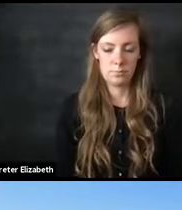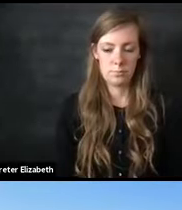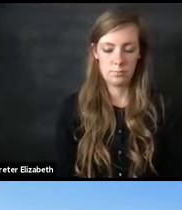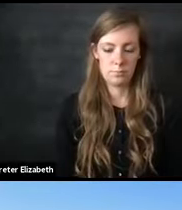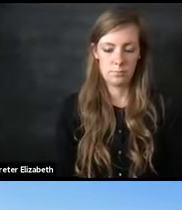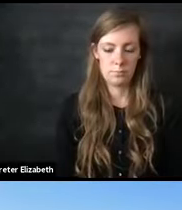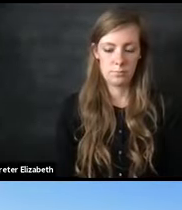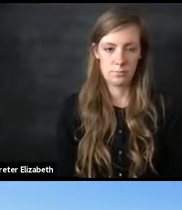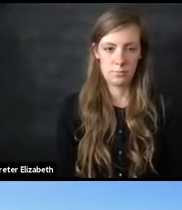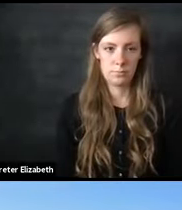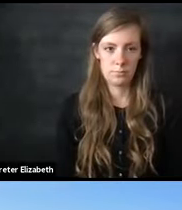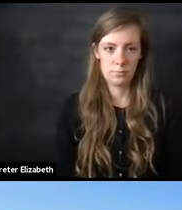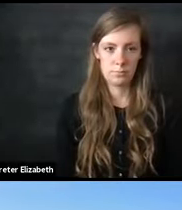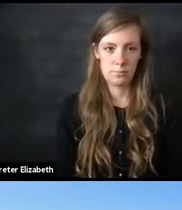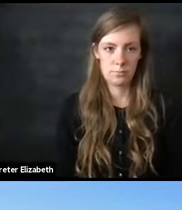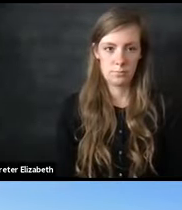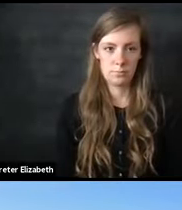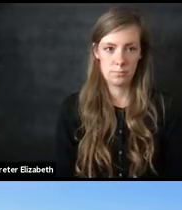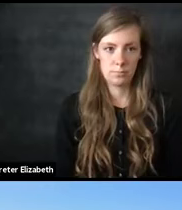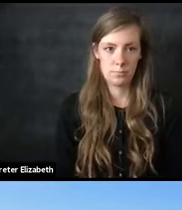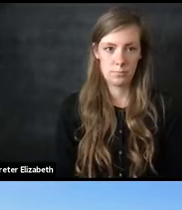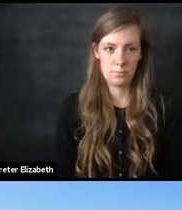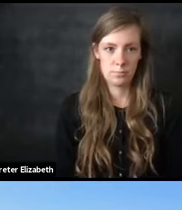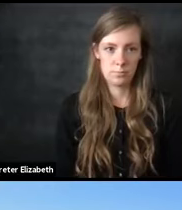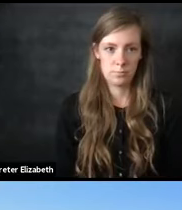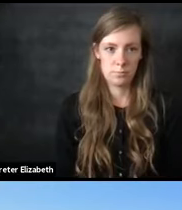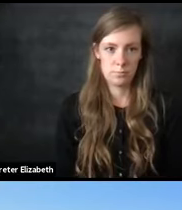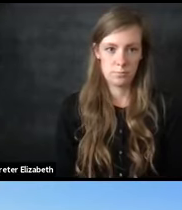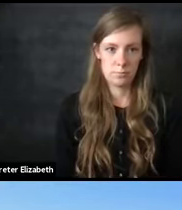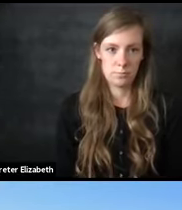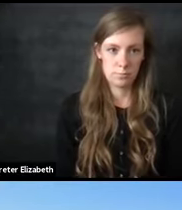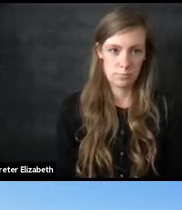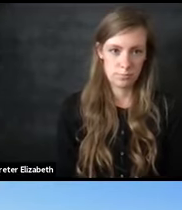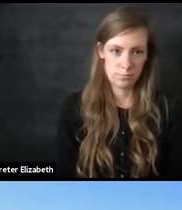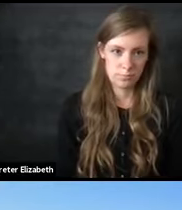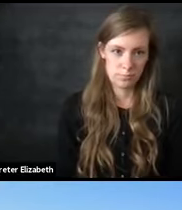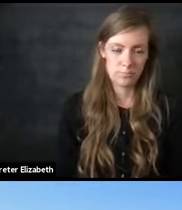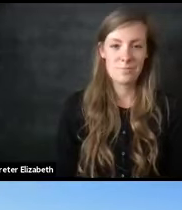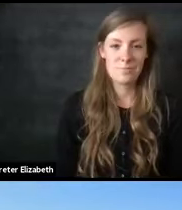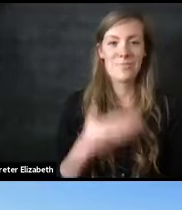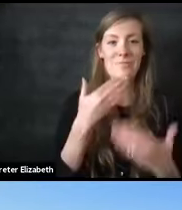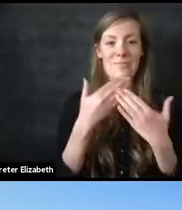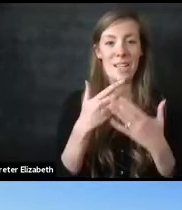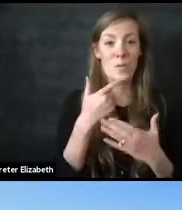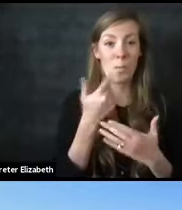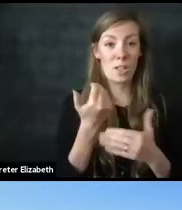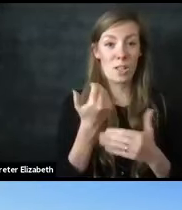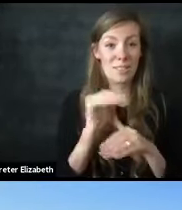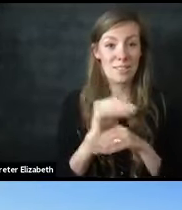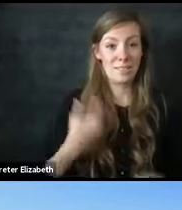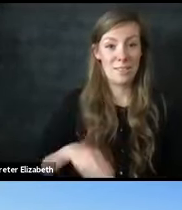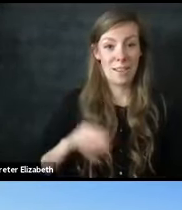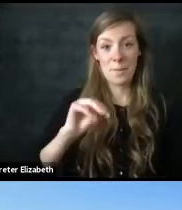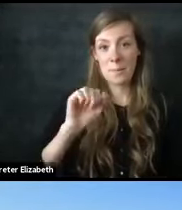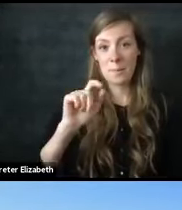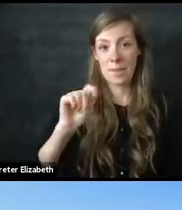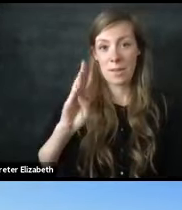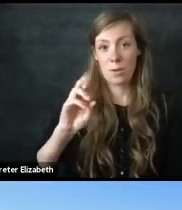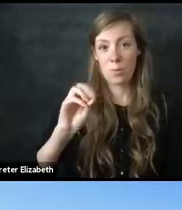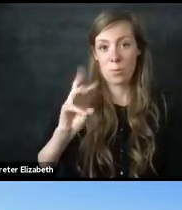We're now live on Facebook. You can go ahead. Great. Thank you for joining us today. I'm Matt Brown, Sonoma County communications specialist.